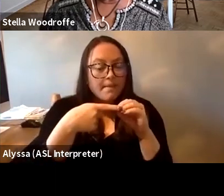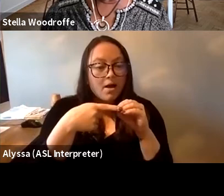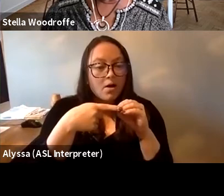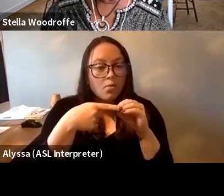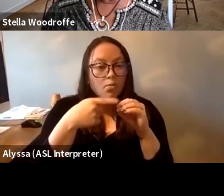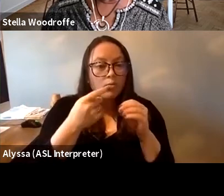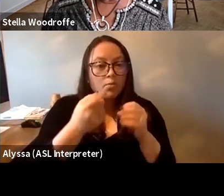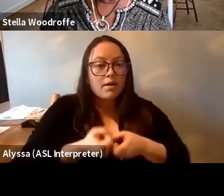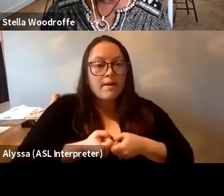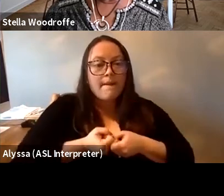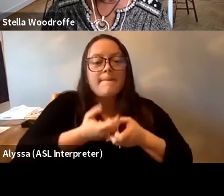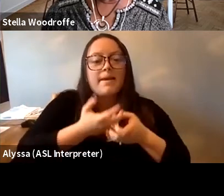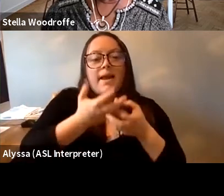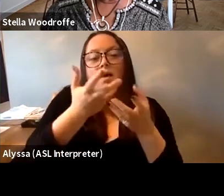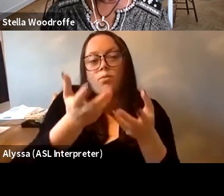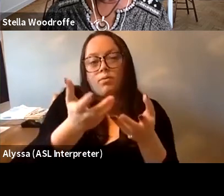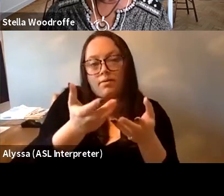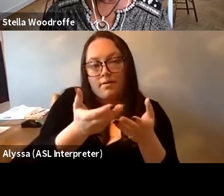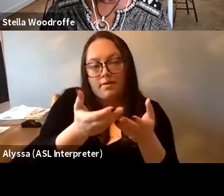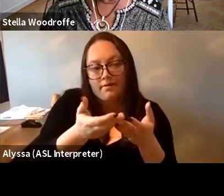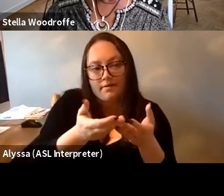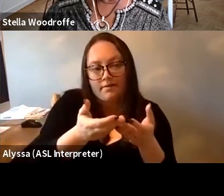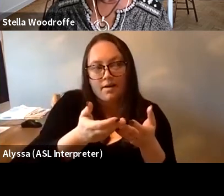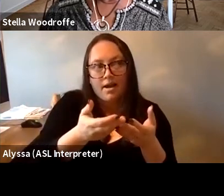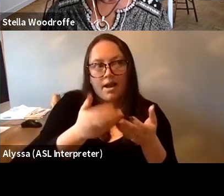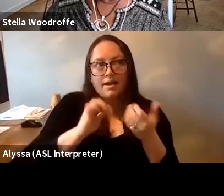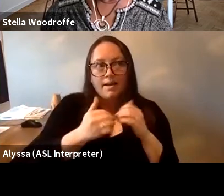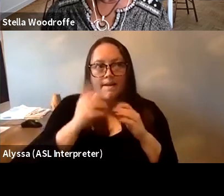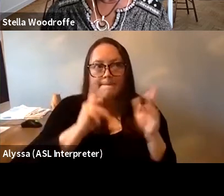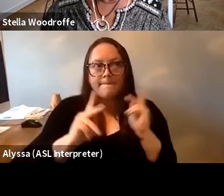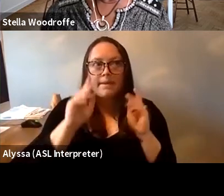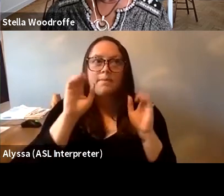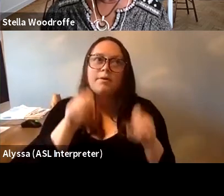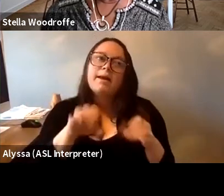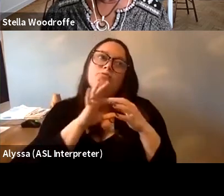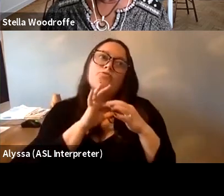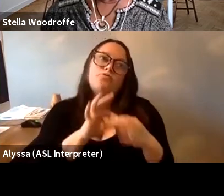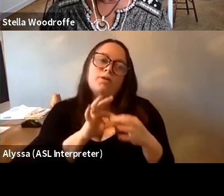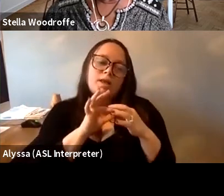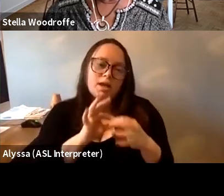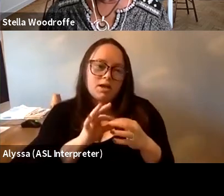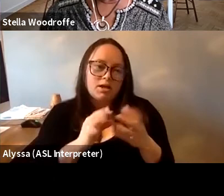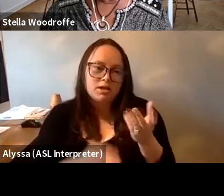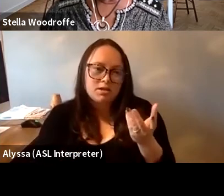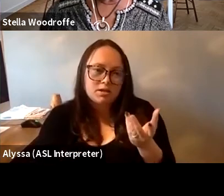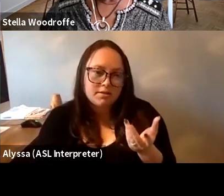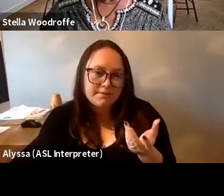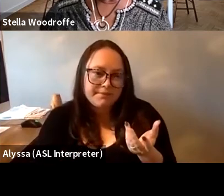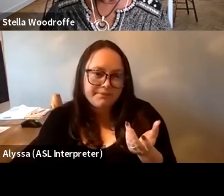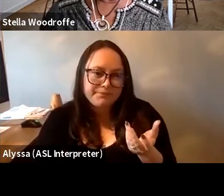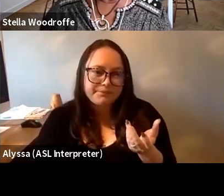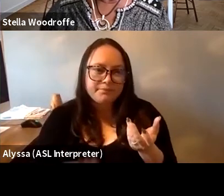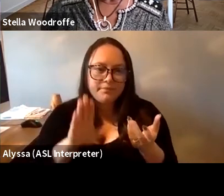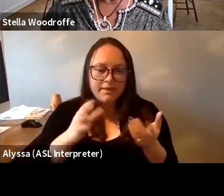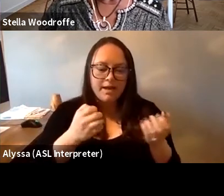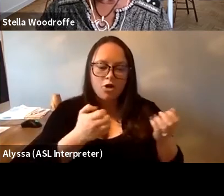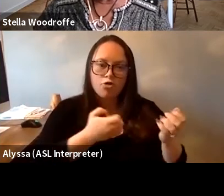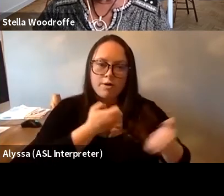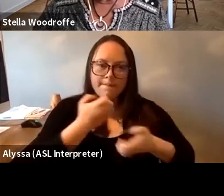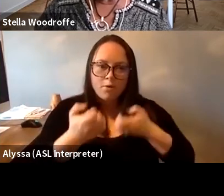people can, like, relate to that, you know, coming out of their emotions and letting them know how much you love that